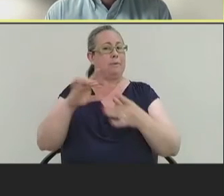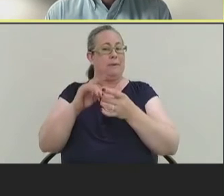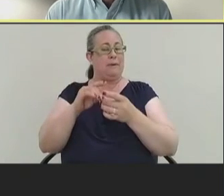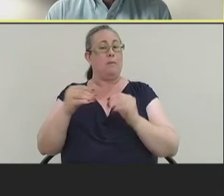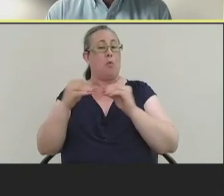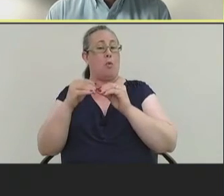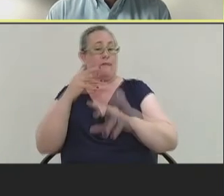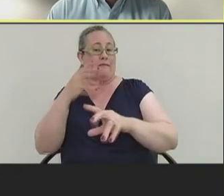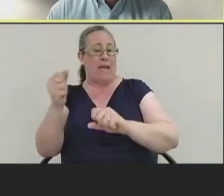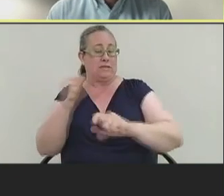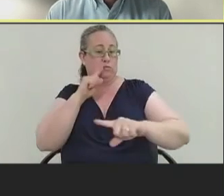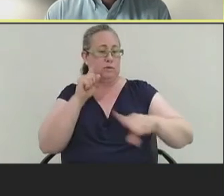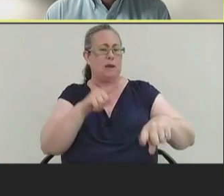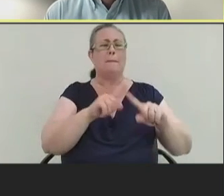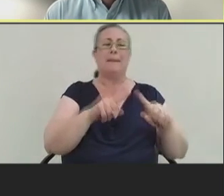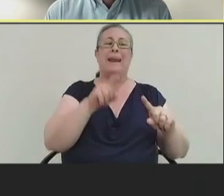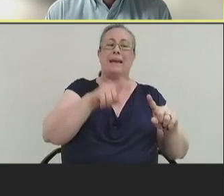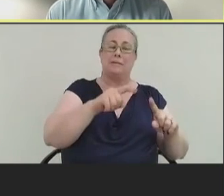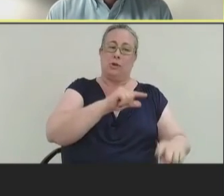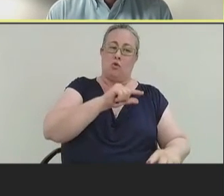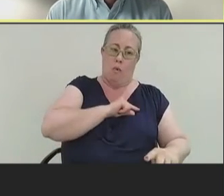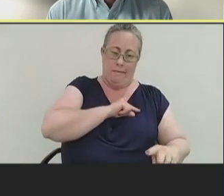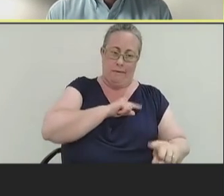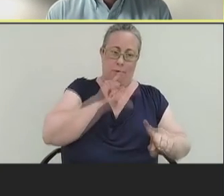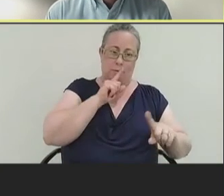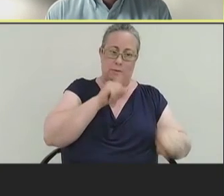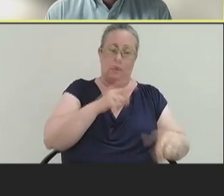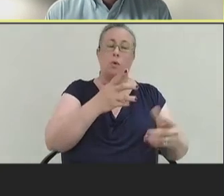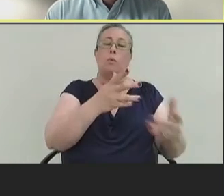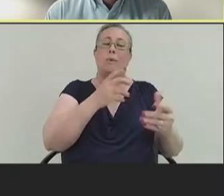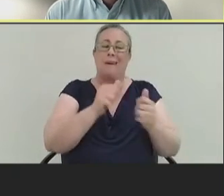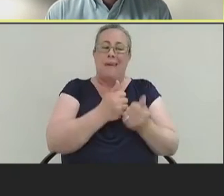it has to be a quality response. We want to make sure that anything we bring forward is